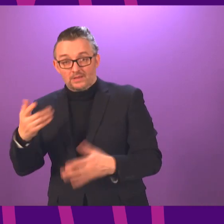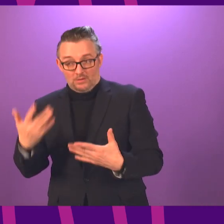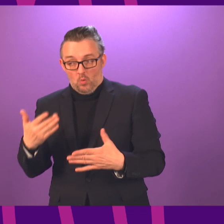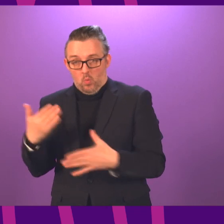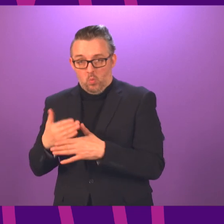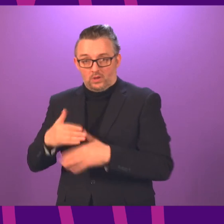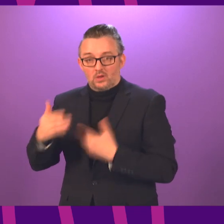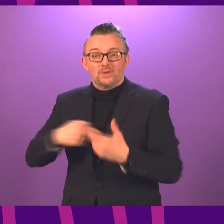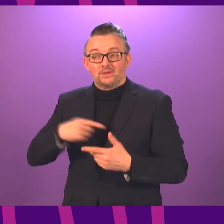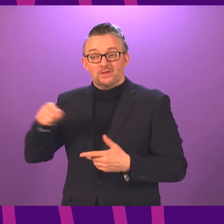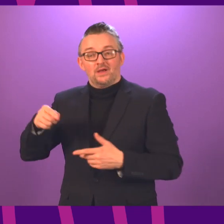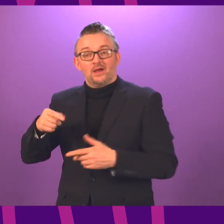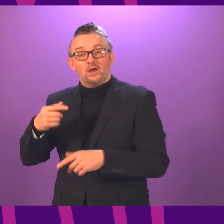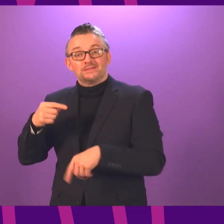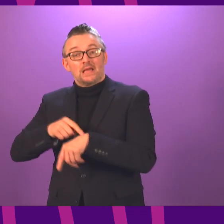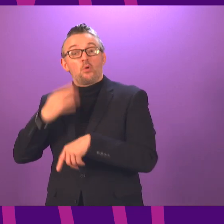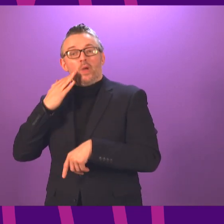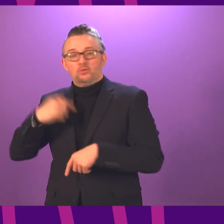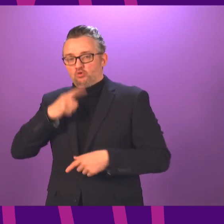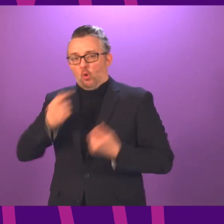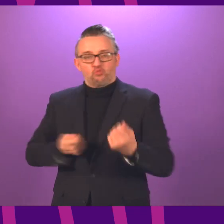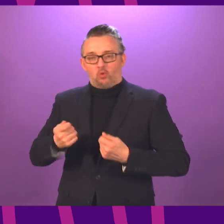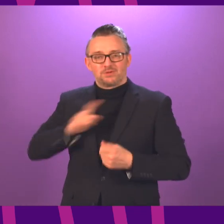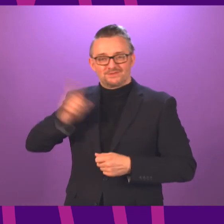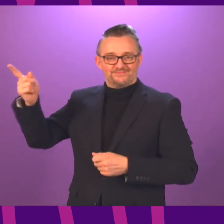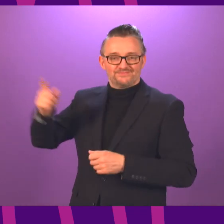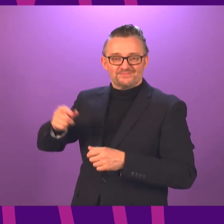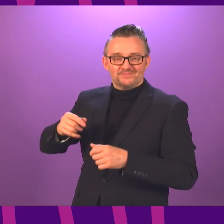of that work, but we are optimistic about it for the future.